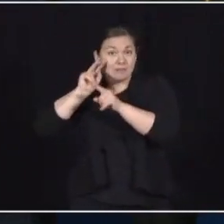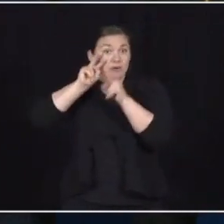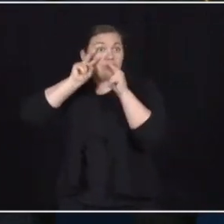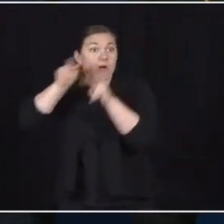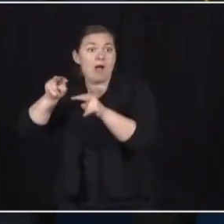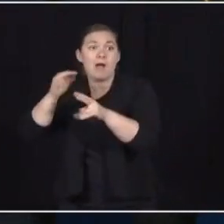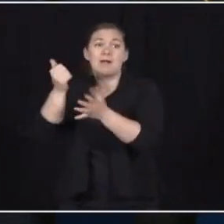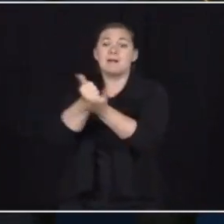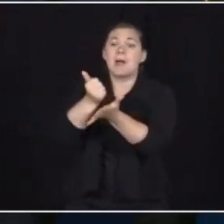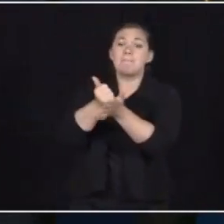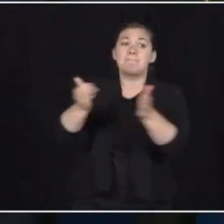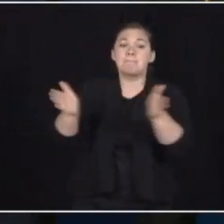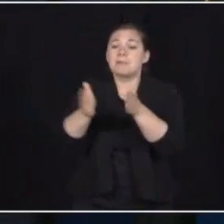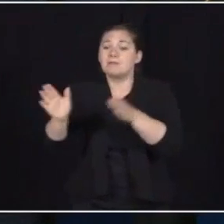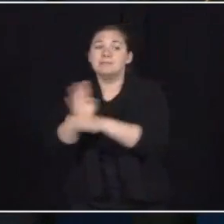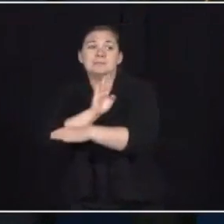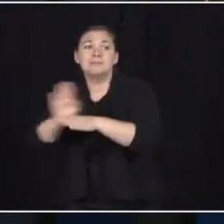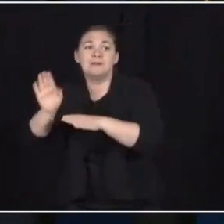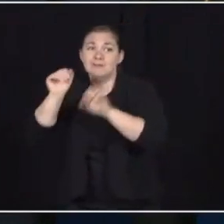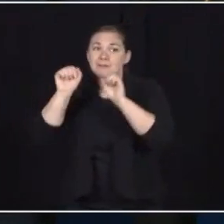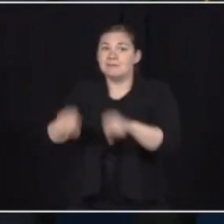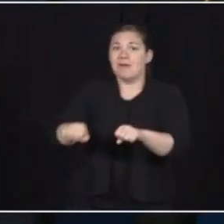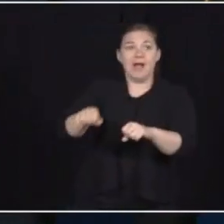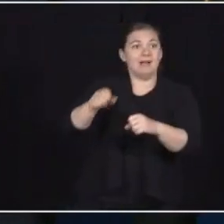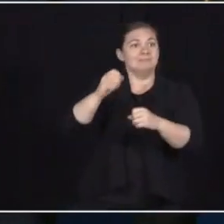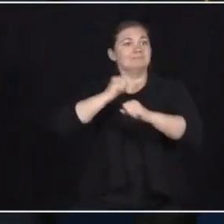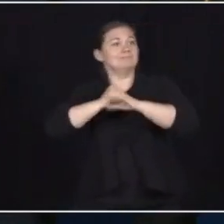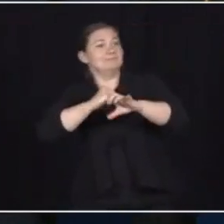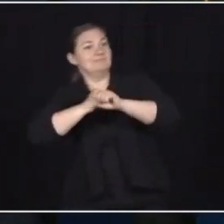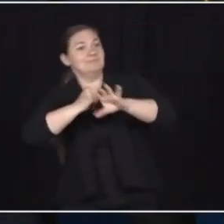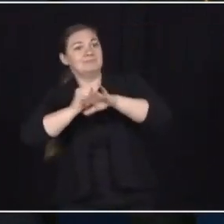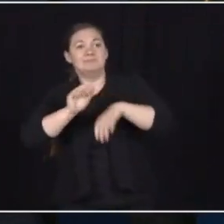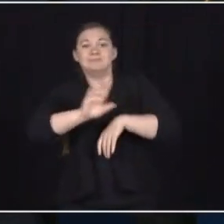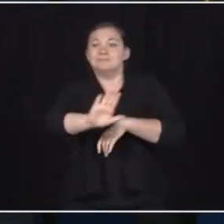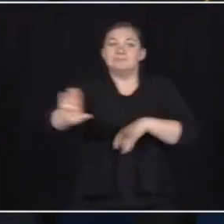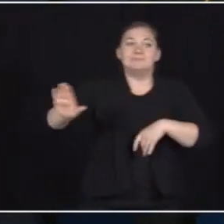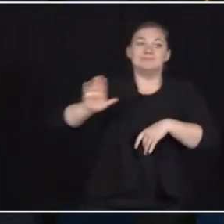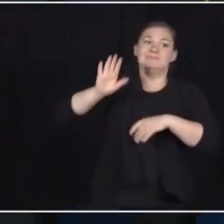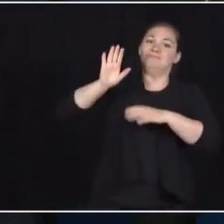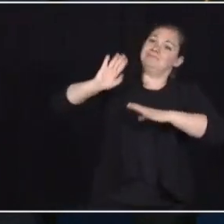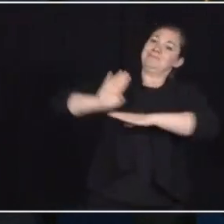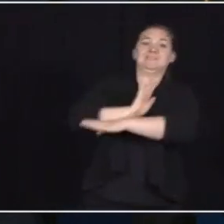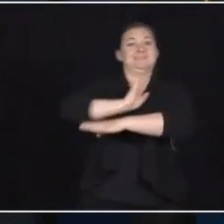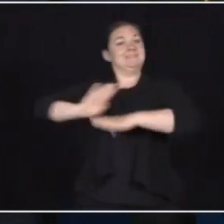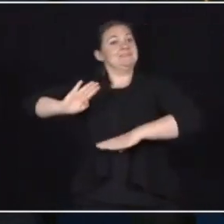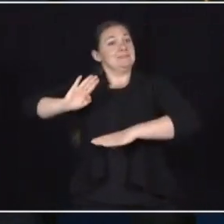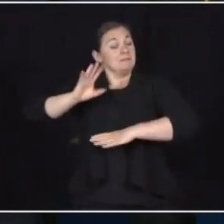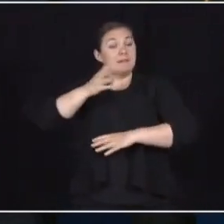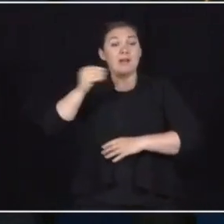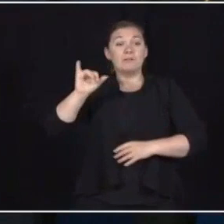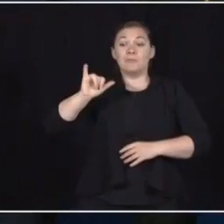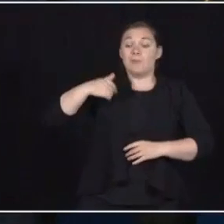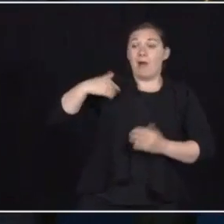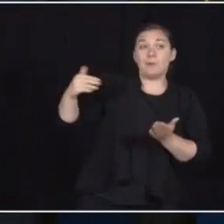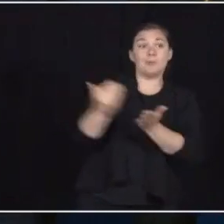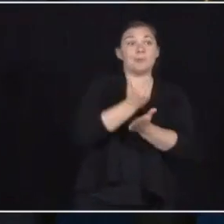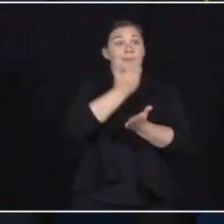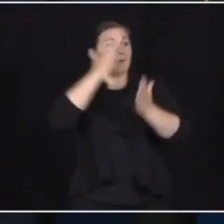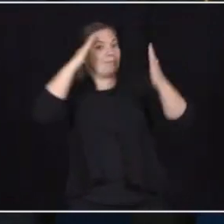And I'm embarking on a provincewide tour, to showcase what I like to call the world and one province. By focusing our support through local marketing